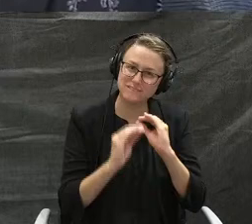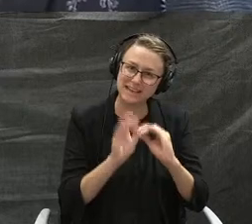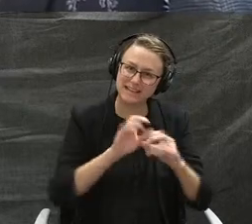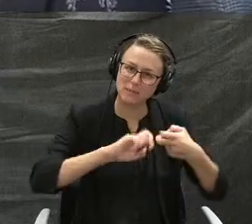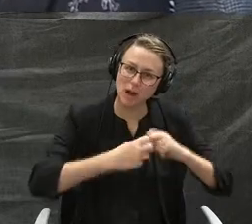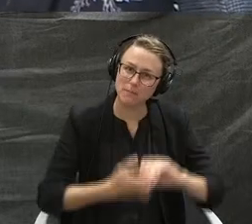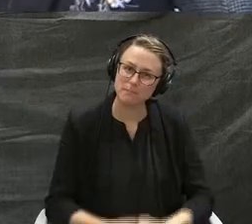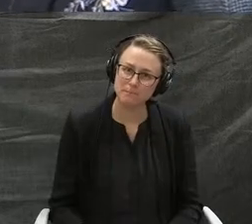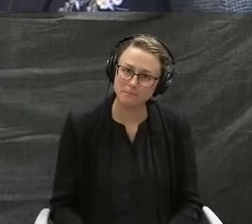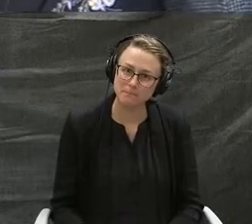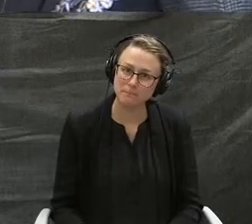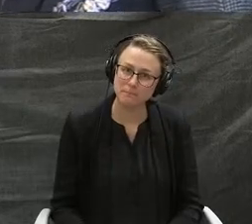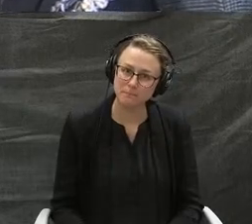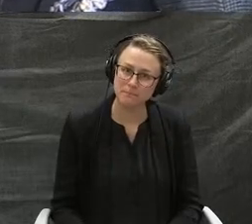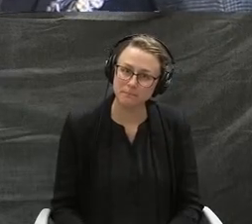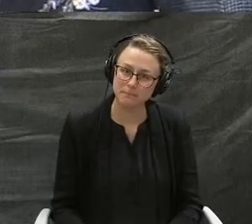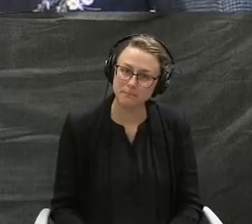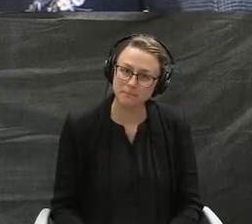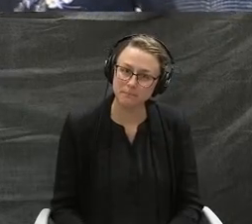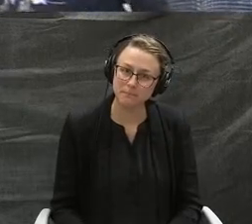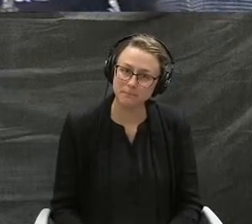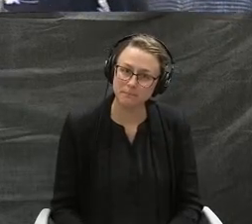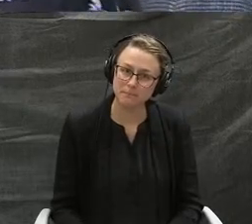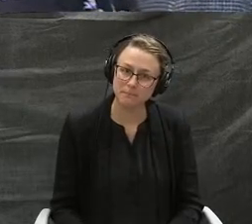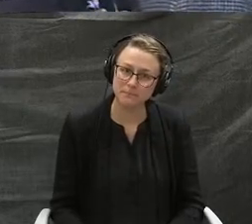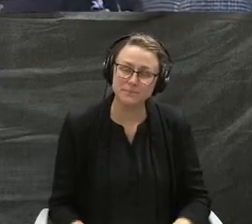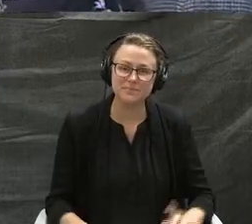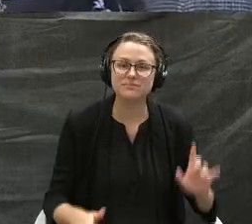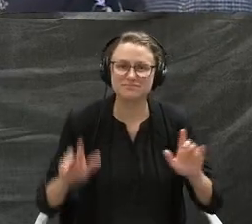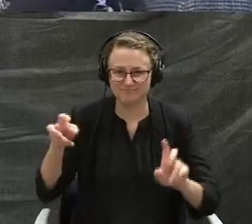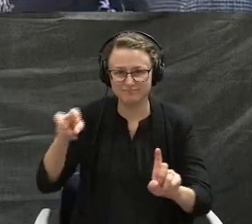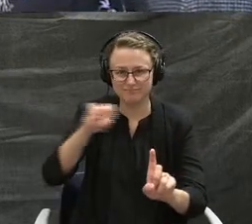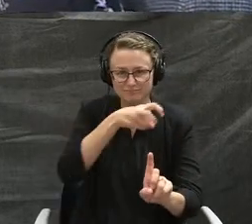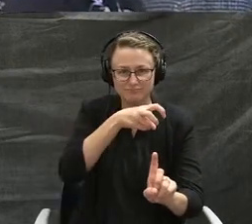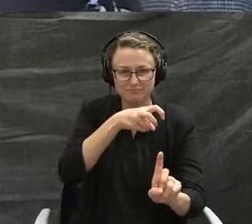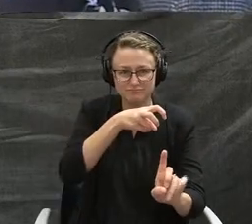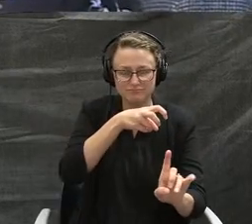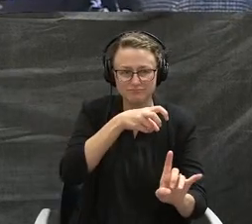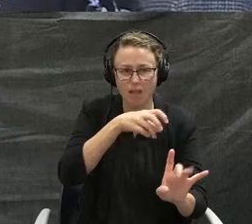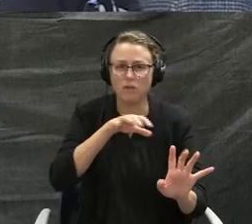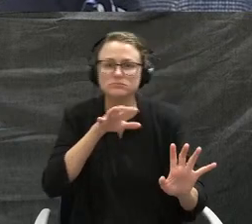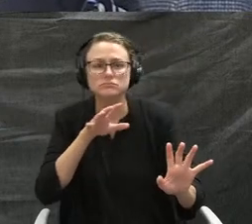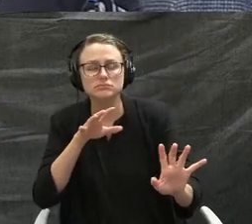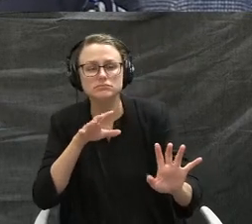Yo. Or in my email to read those